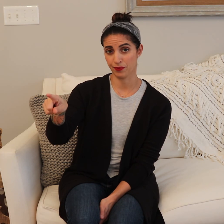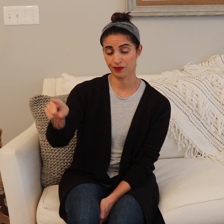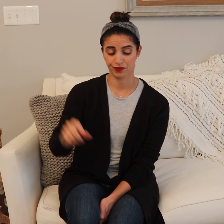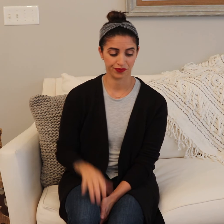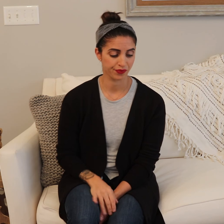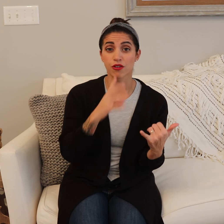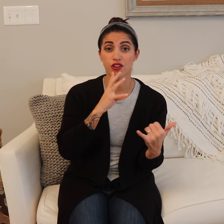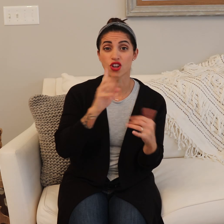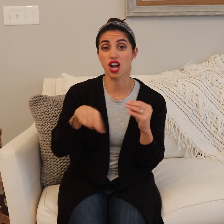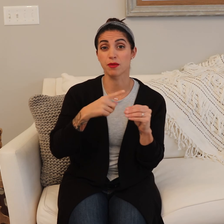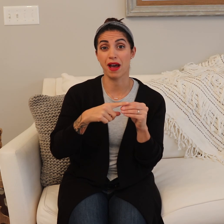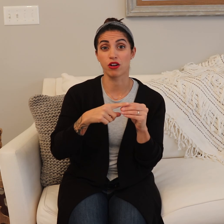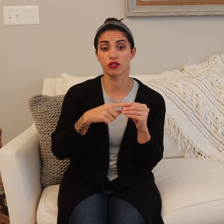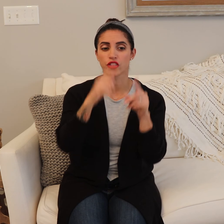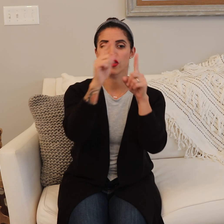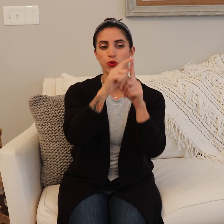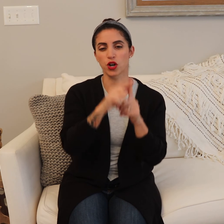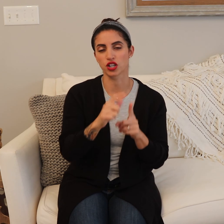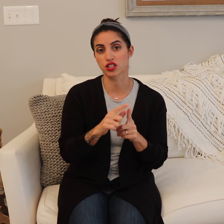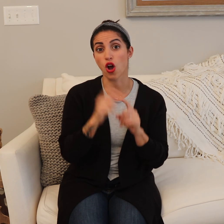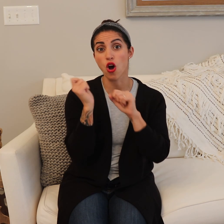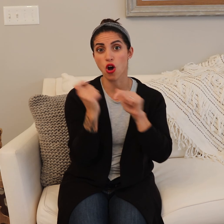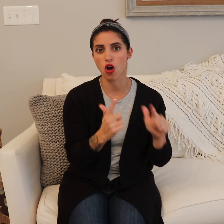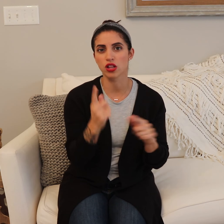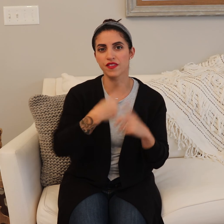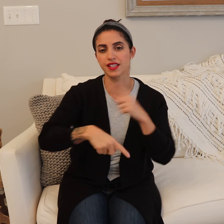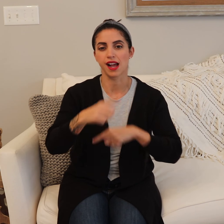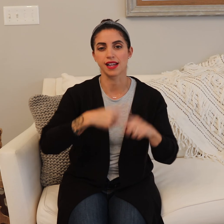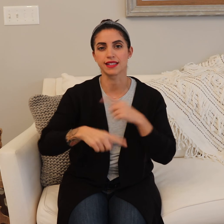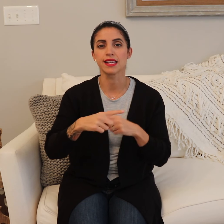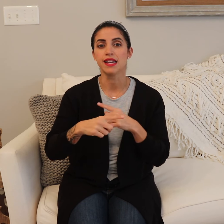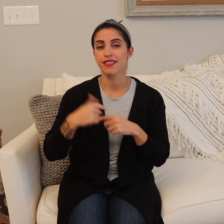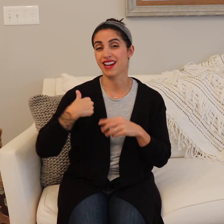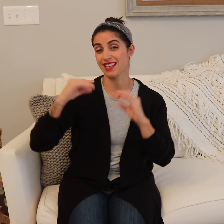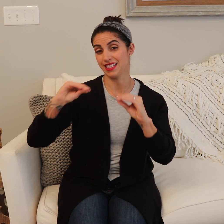Now we're going to about the words. All the signs that I